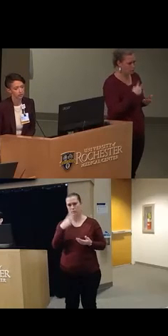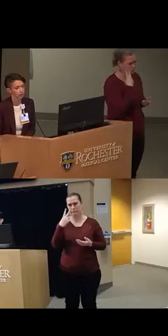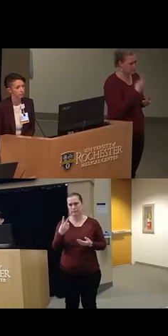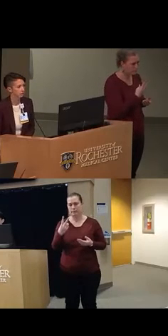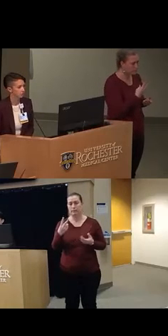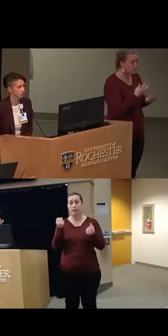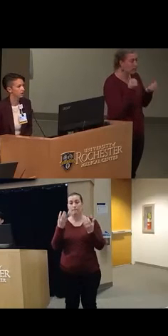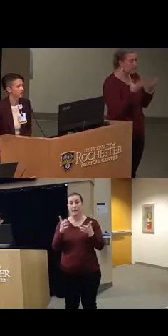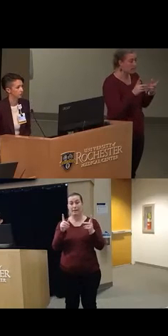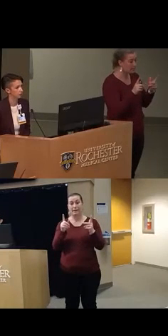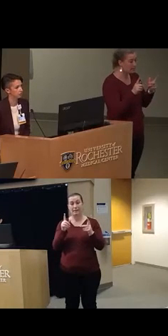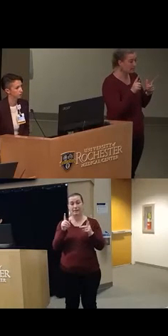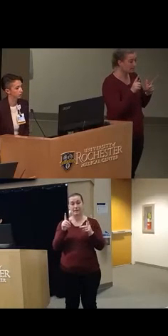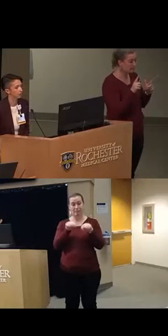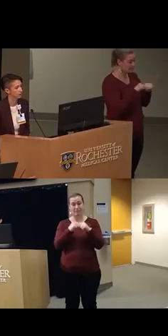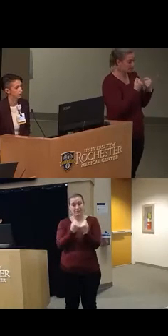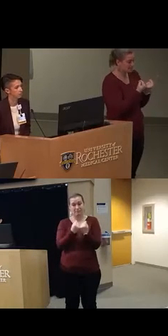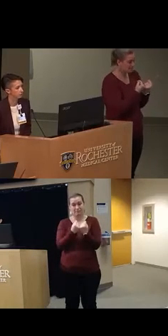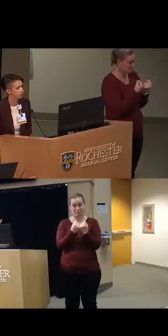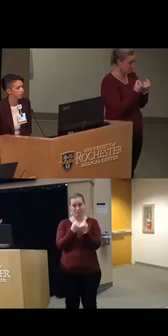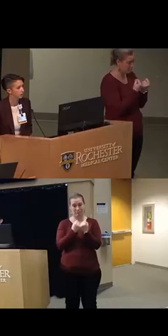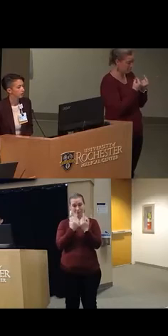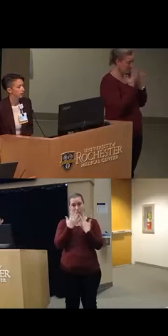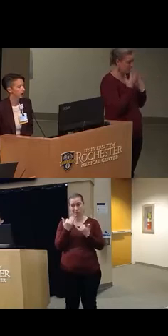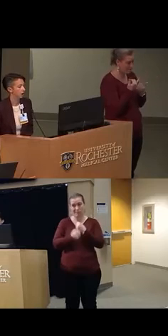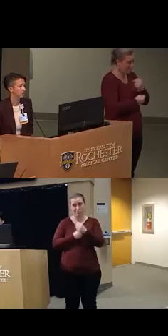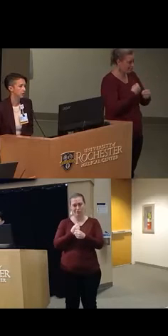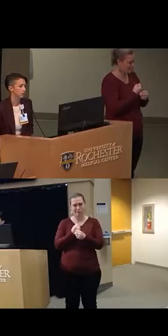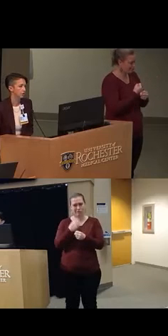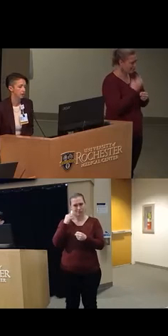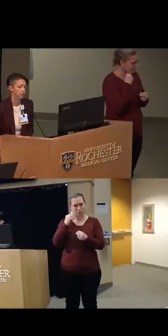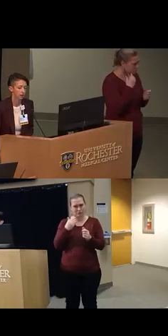teams unfortunately in the position of losing a team member this year um especially sudden and